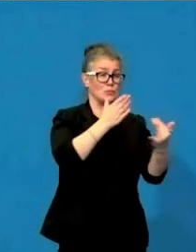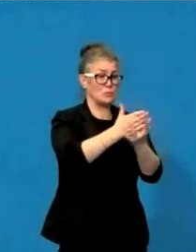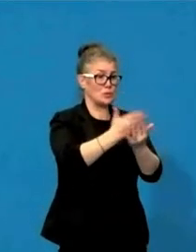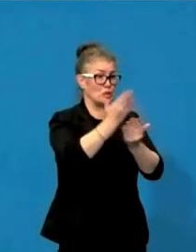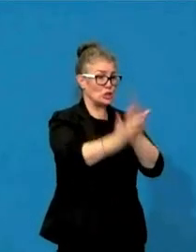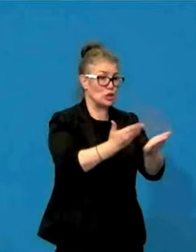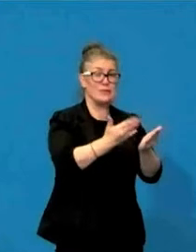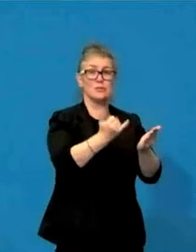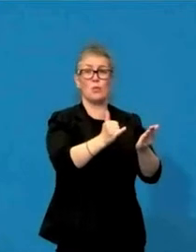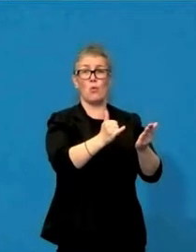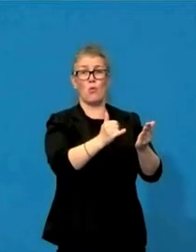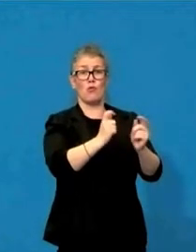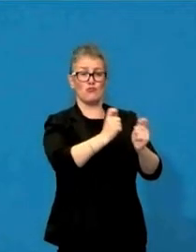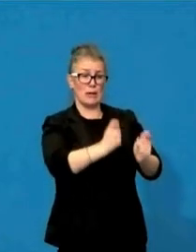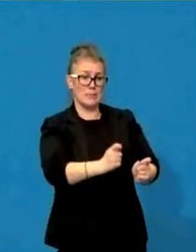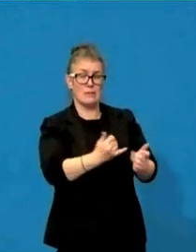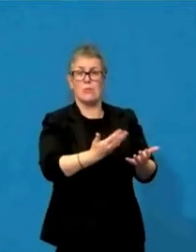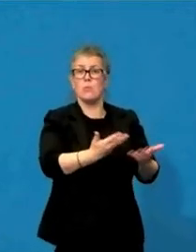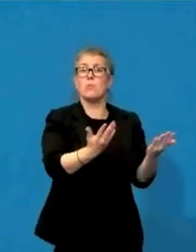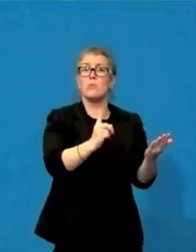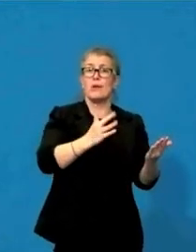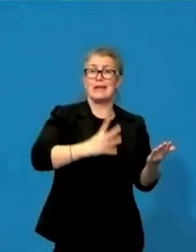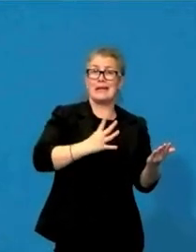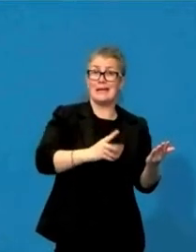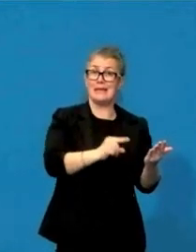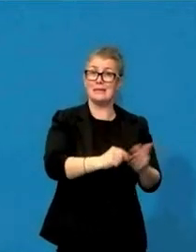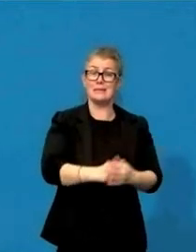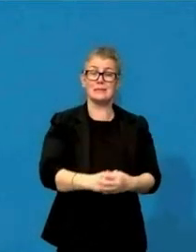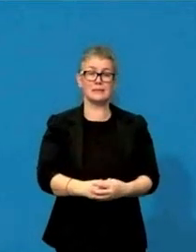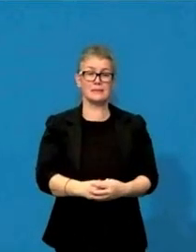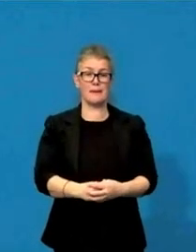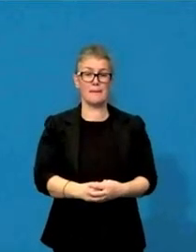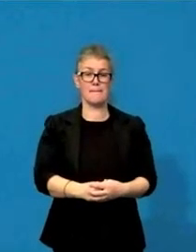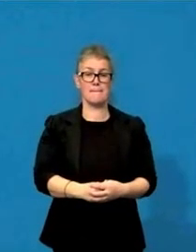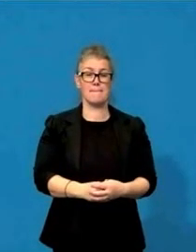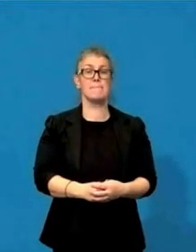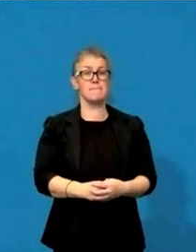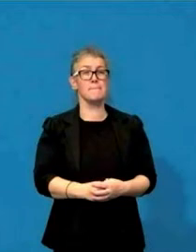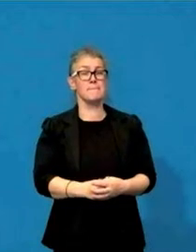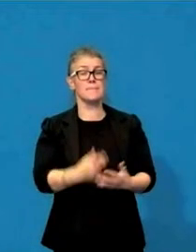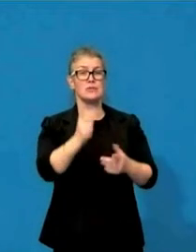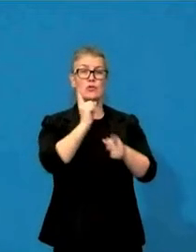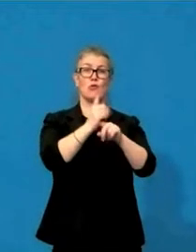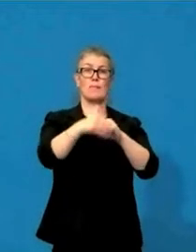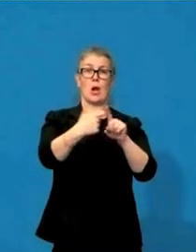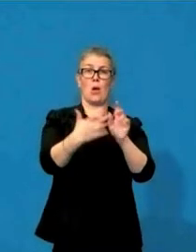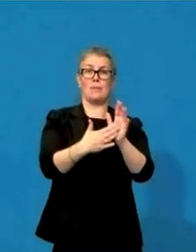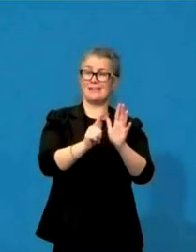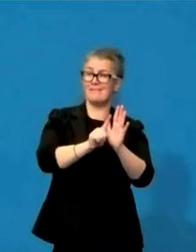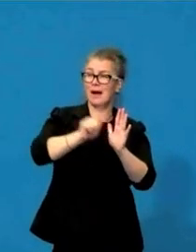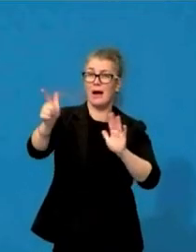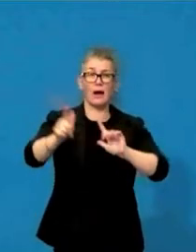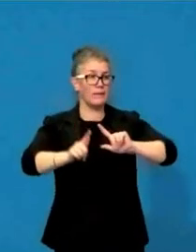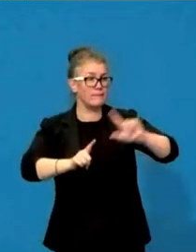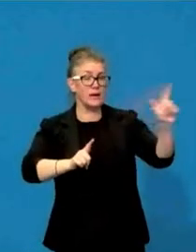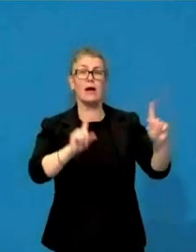And so, just talking about those distances, so what services does Ronita have